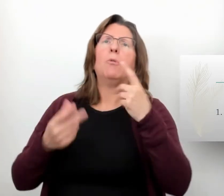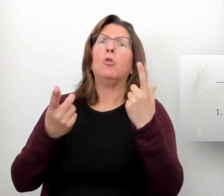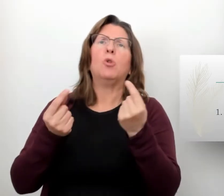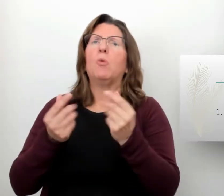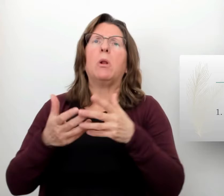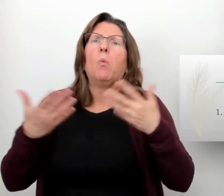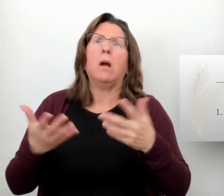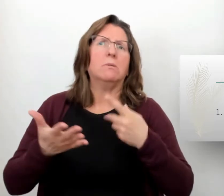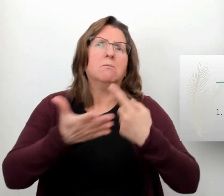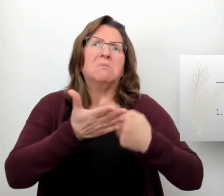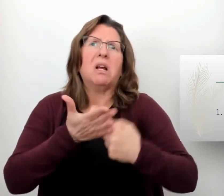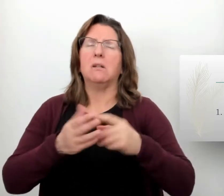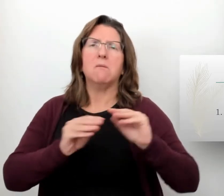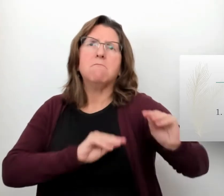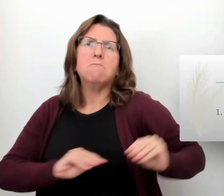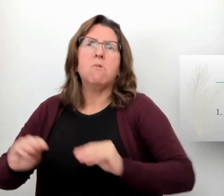What are those people over there doing?